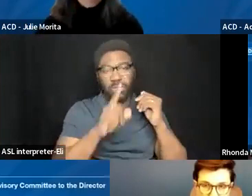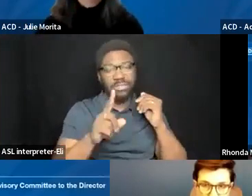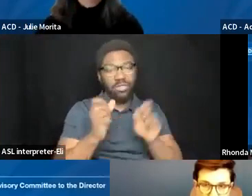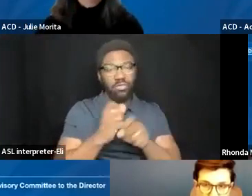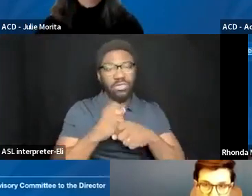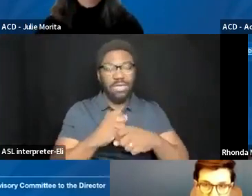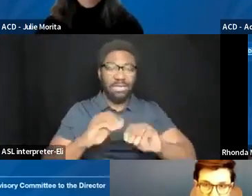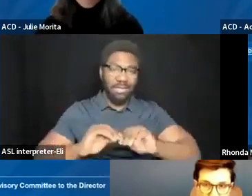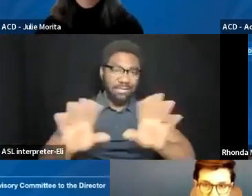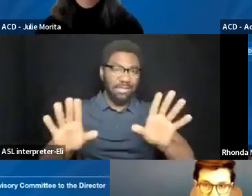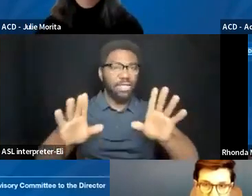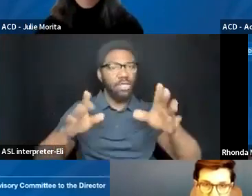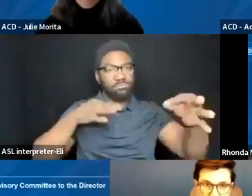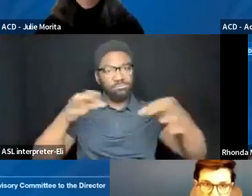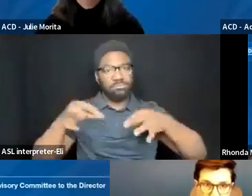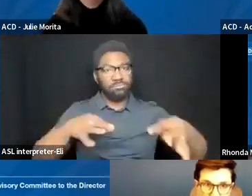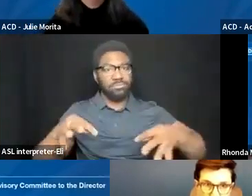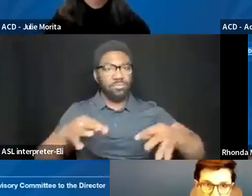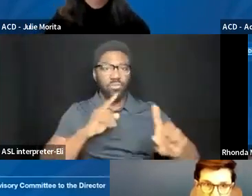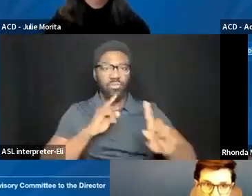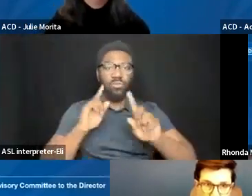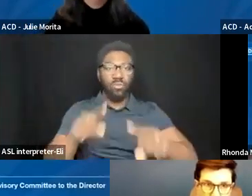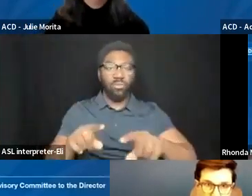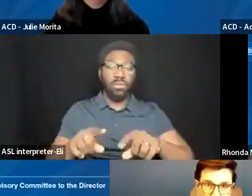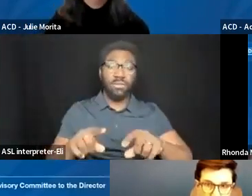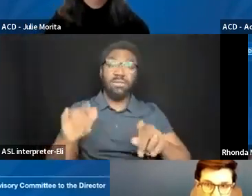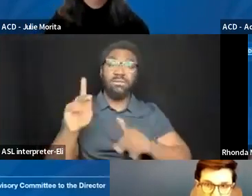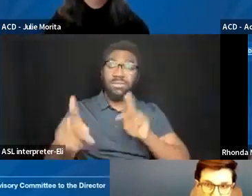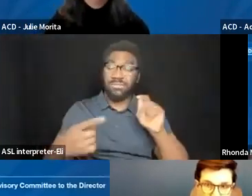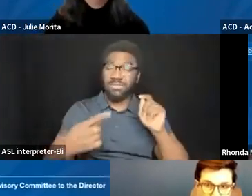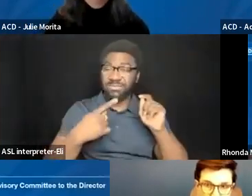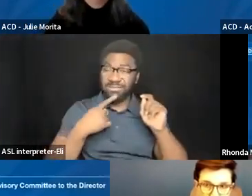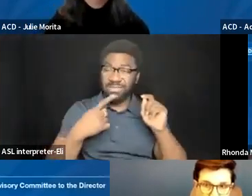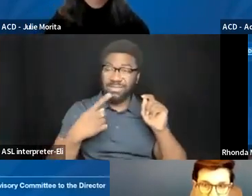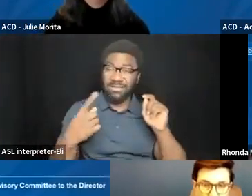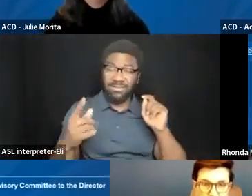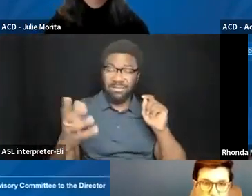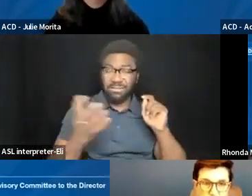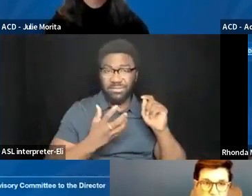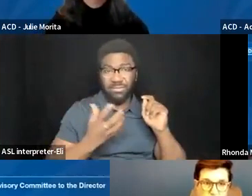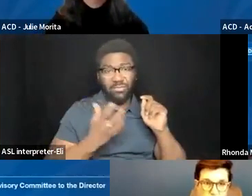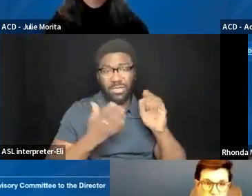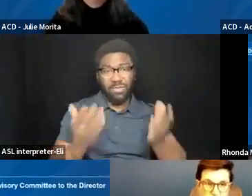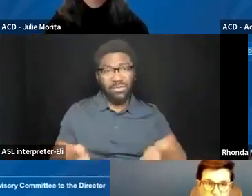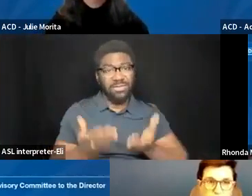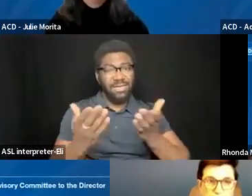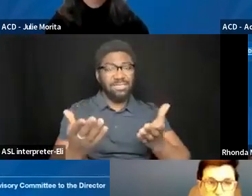and succinct report, as people have said, with a series of recommendations now that are going to make a huge difference